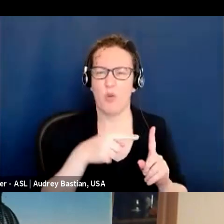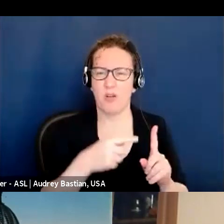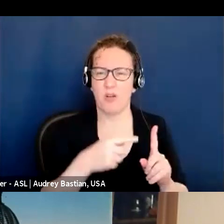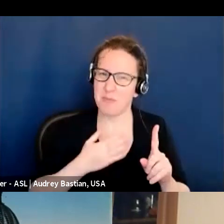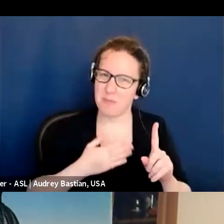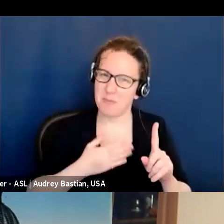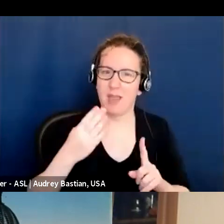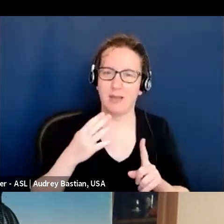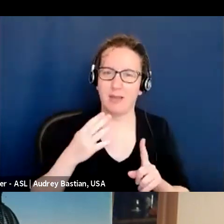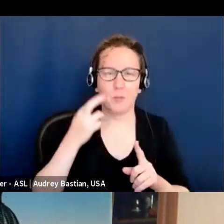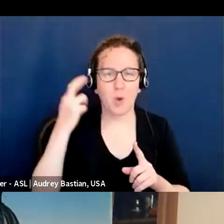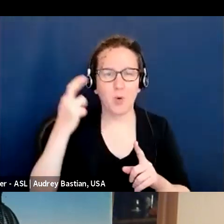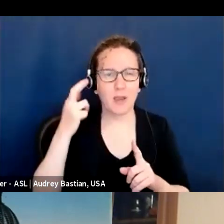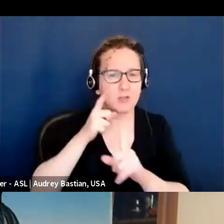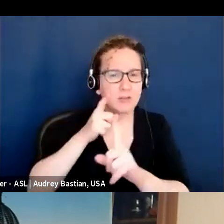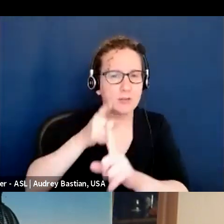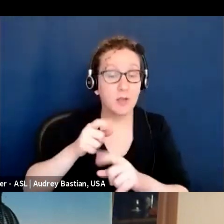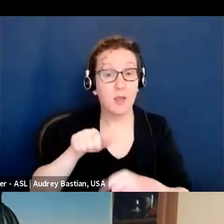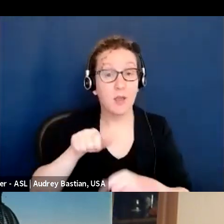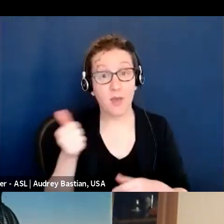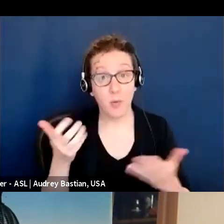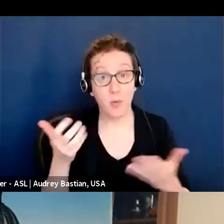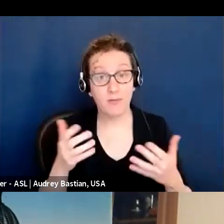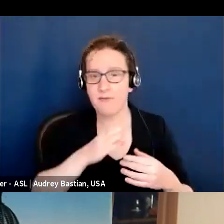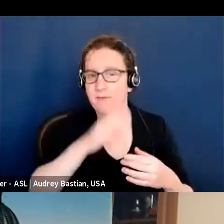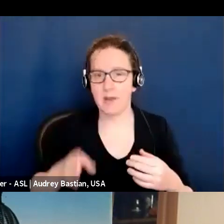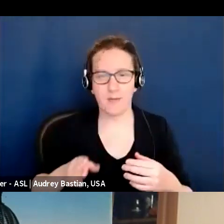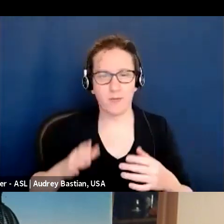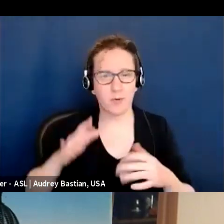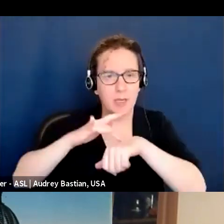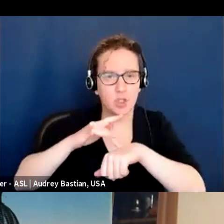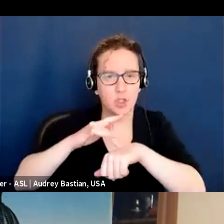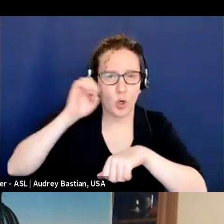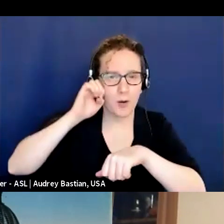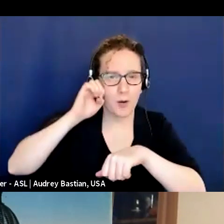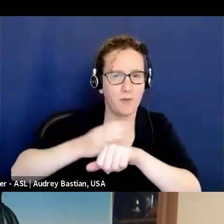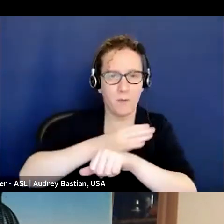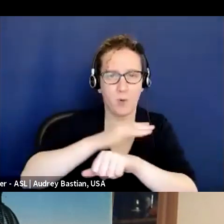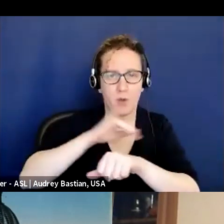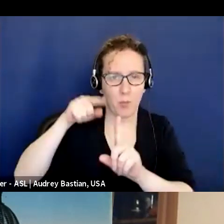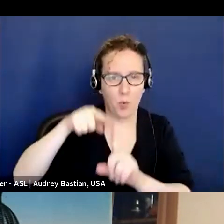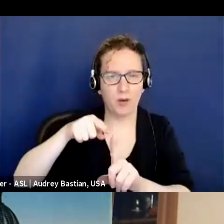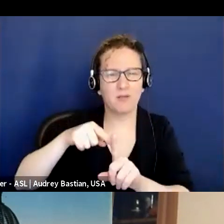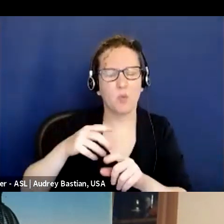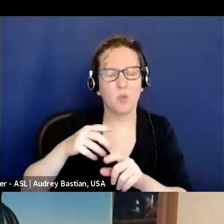And the other one was just, I had never been to Europe prior to that point. And I really wanted to see what it was like.